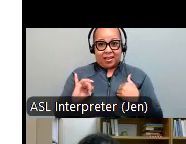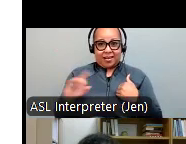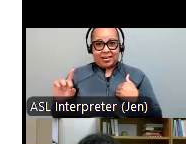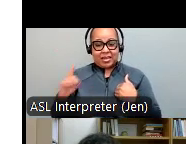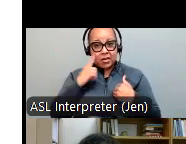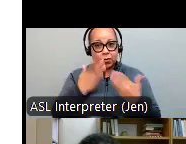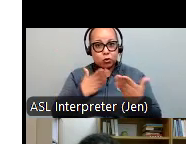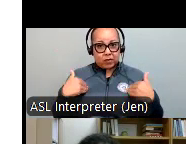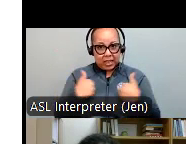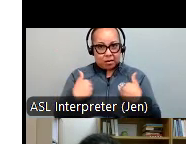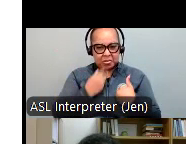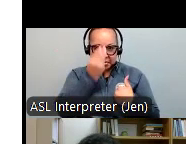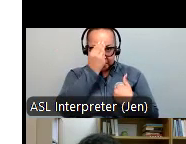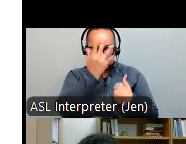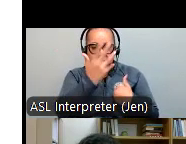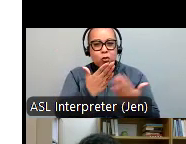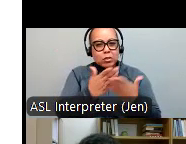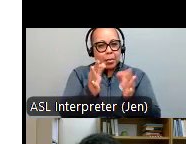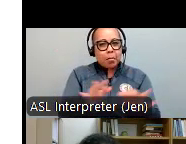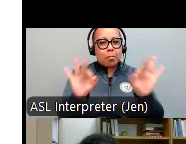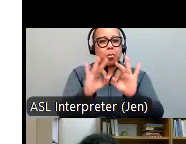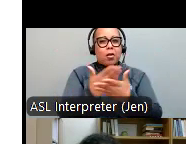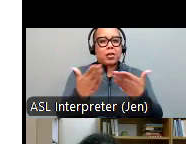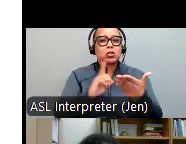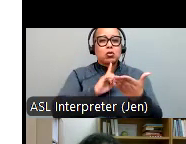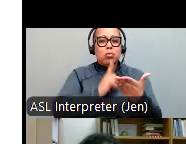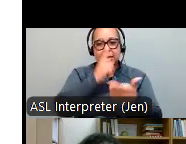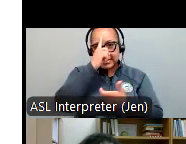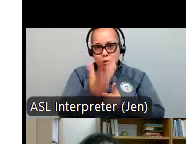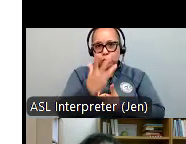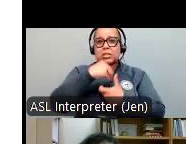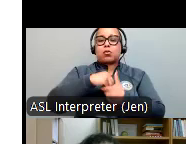animals. So those are just some important things to really take into consideration.